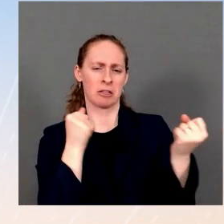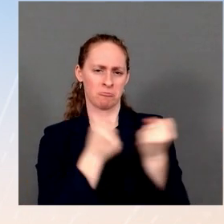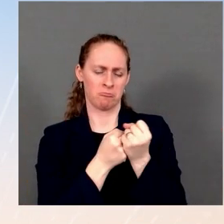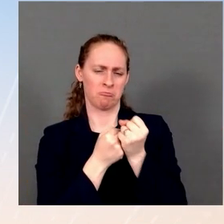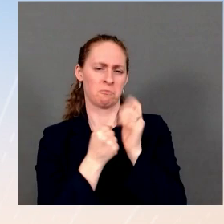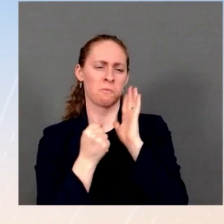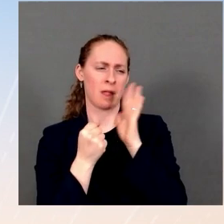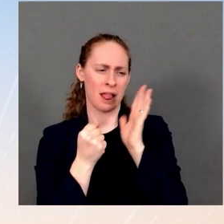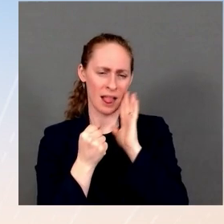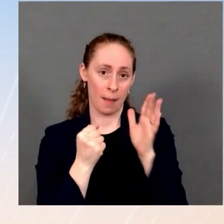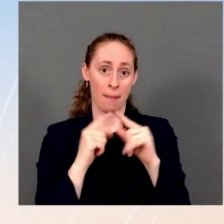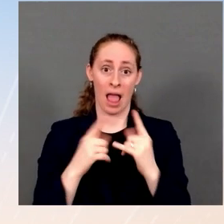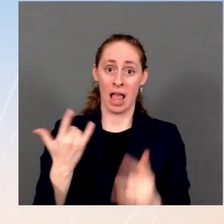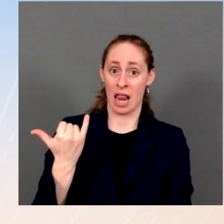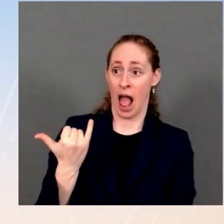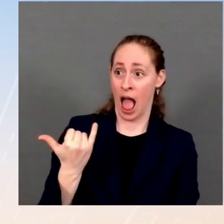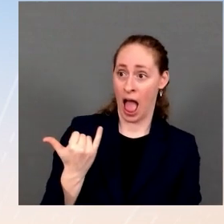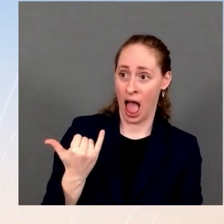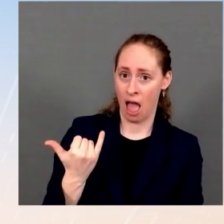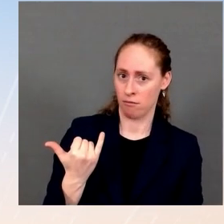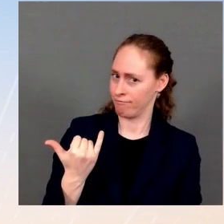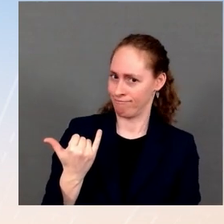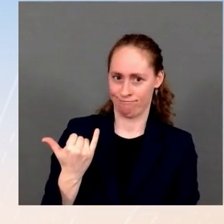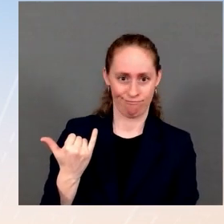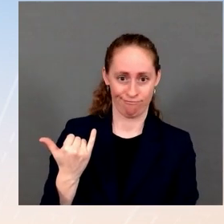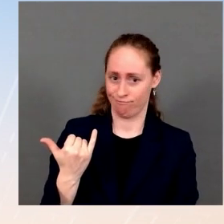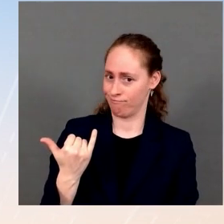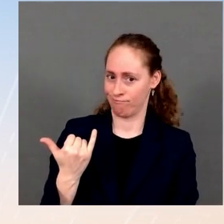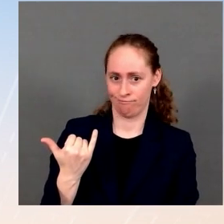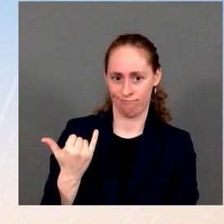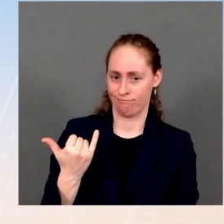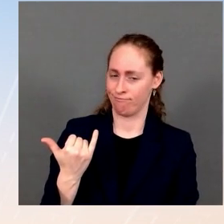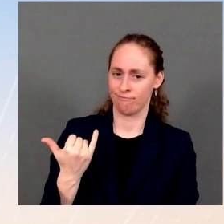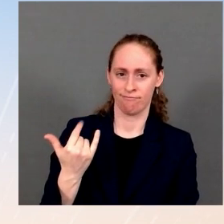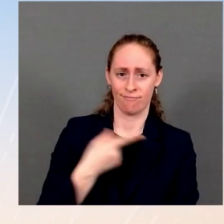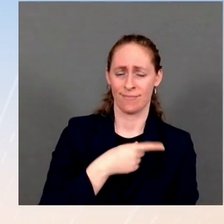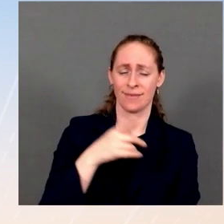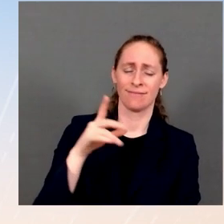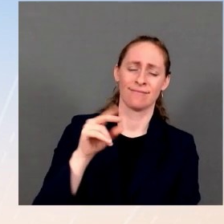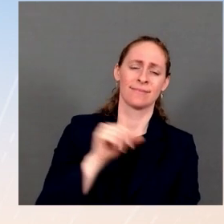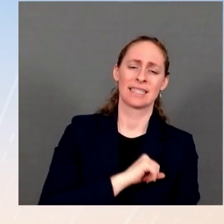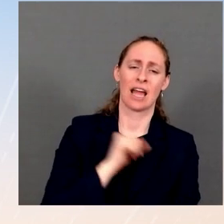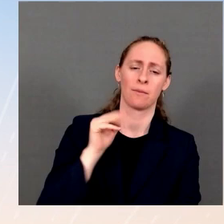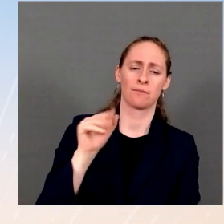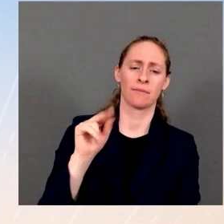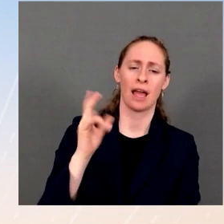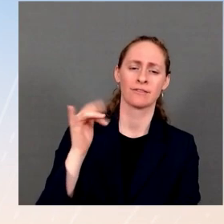So, based on that, has Joe Manchin